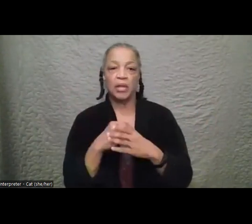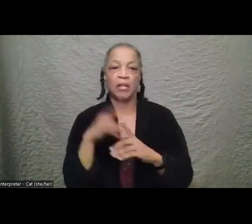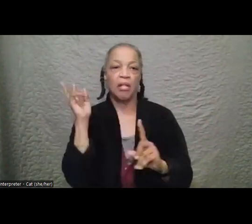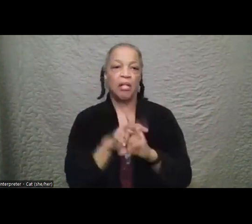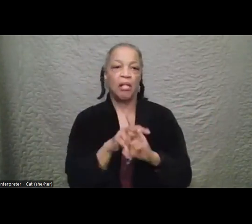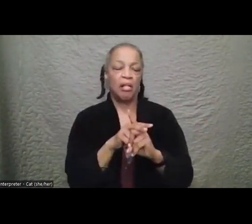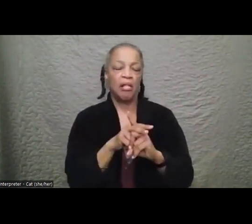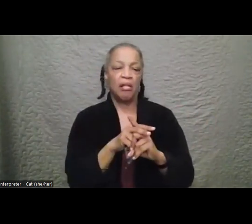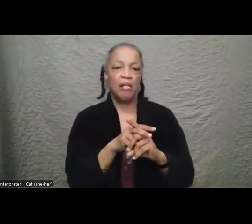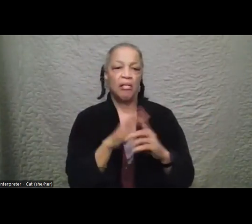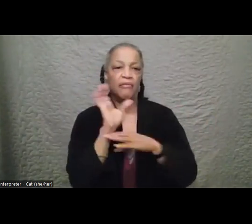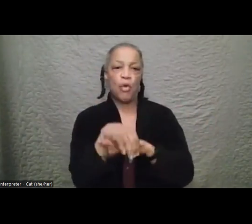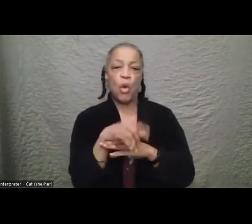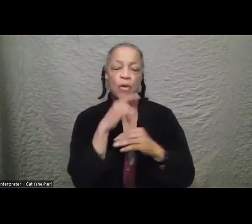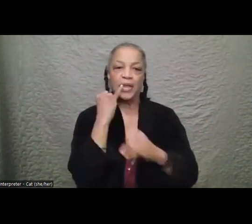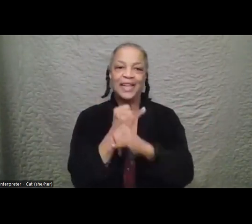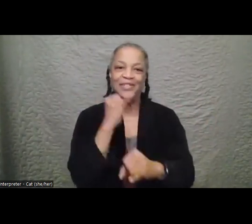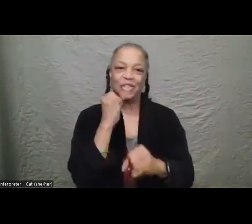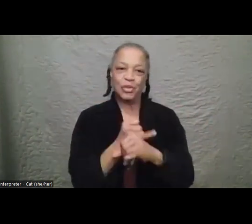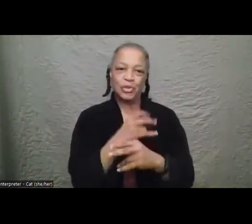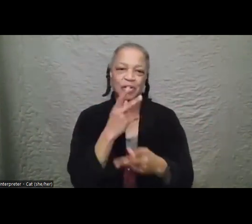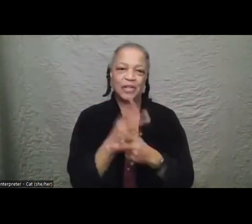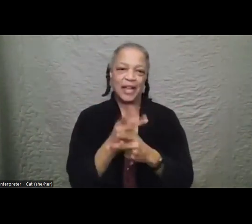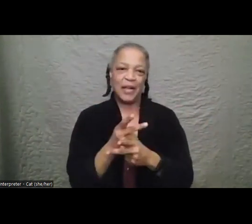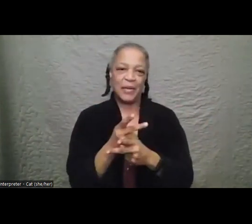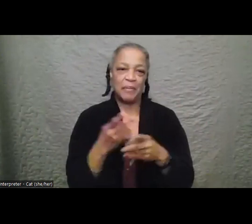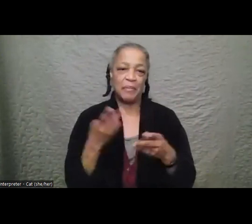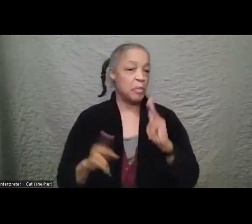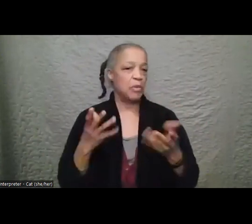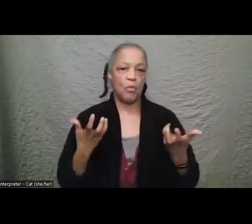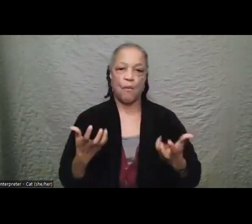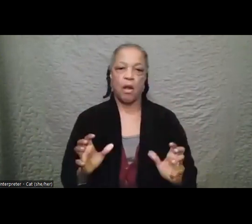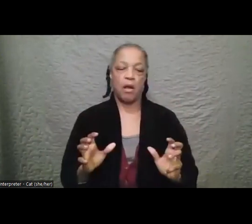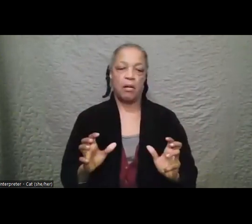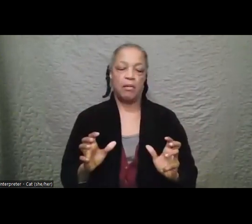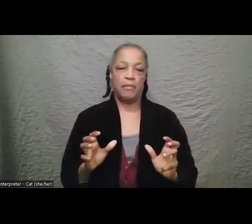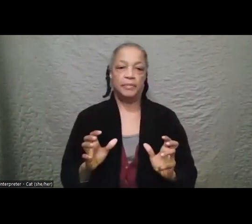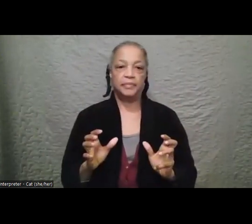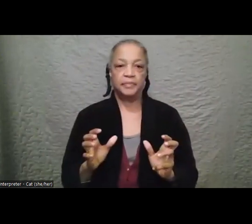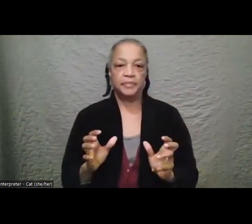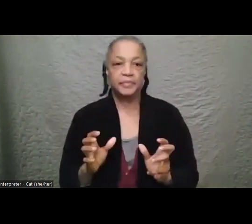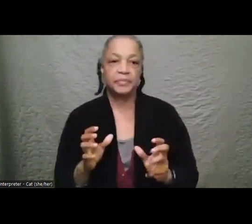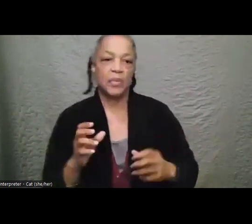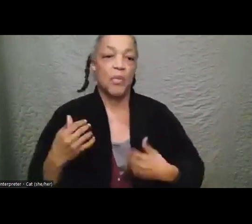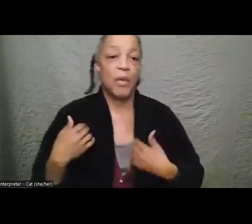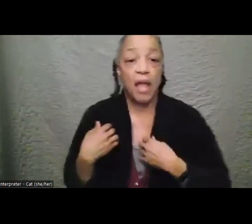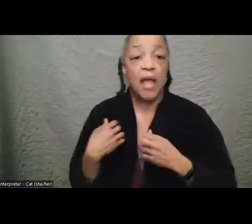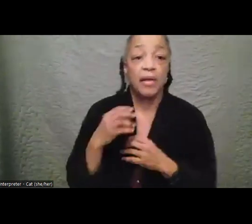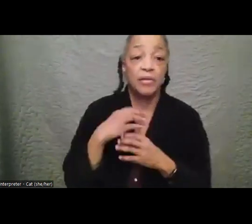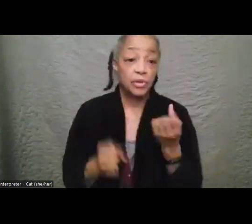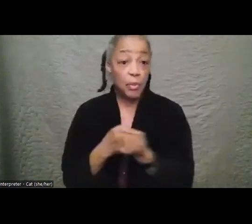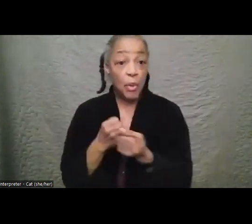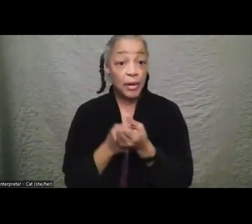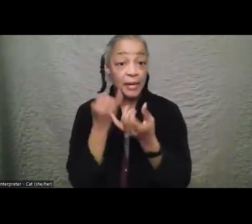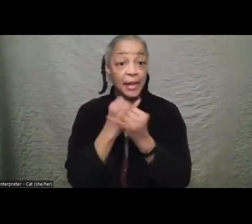to institutional care . There are movements to support independent living that is manifested